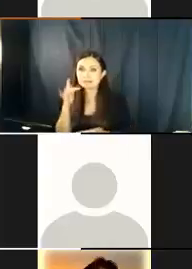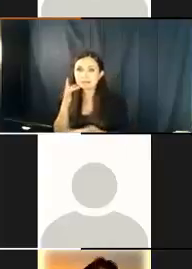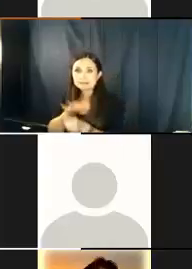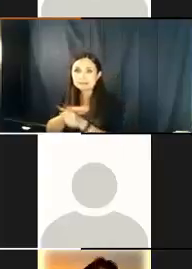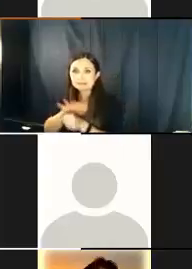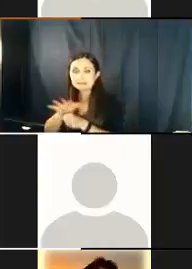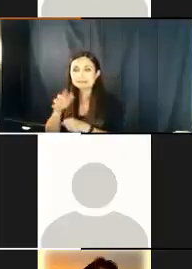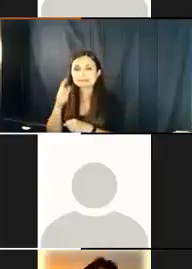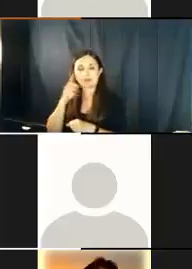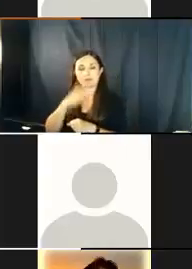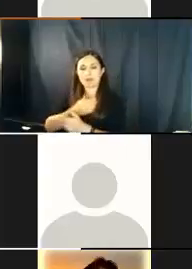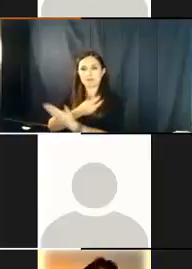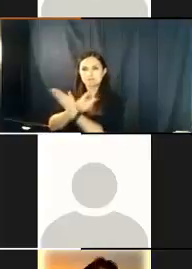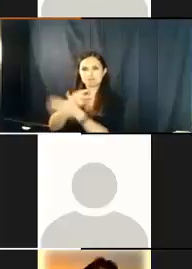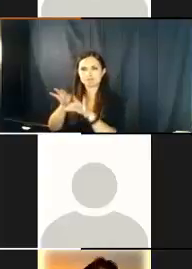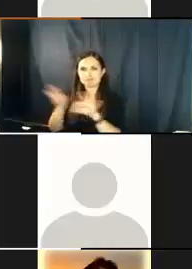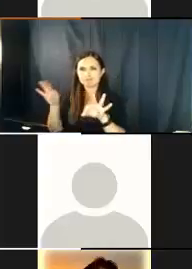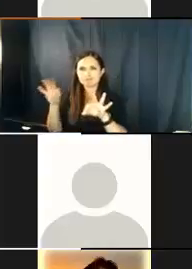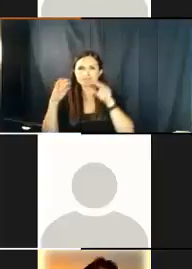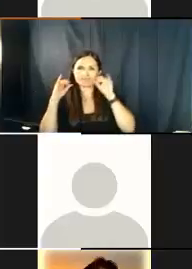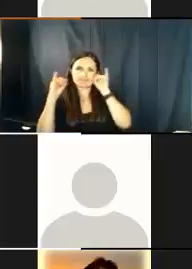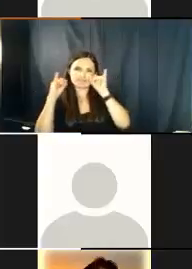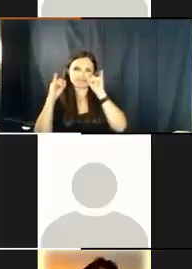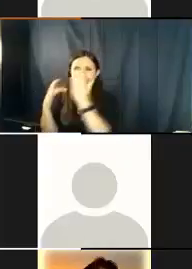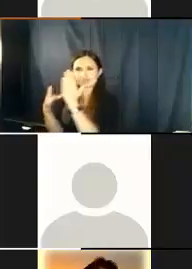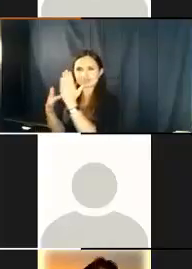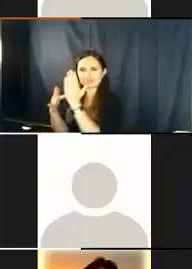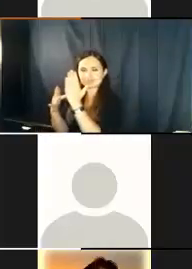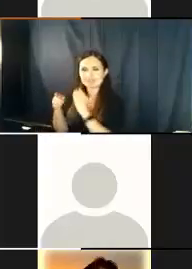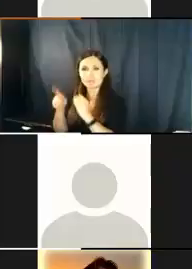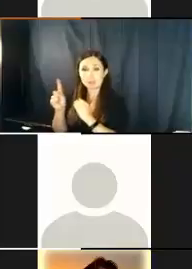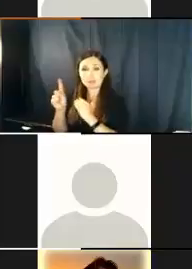my master's degree in instructional technology online.